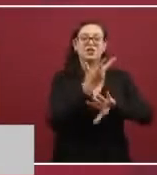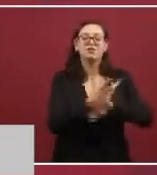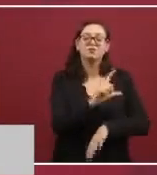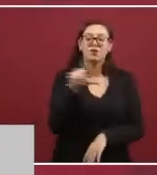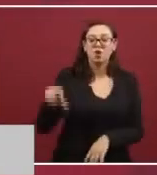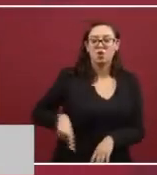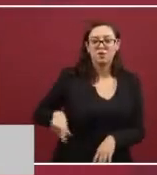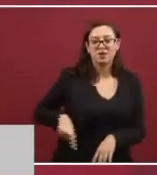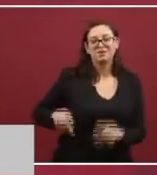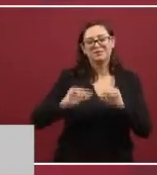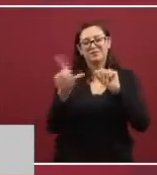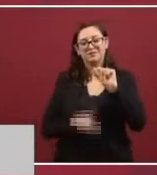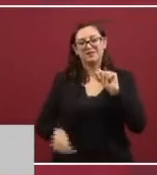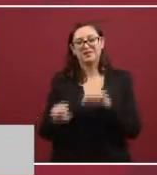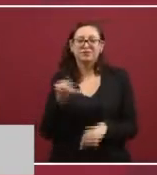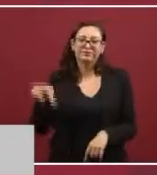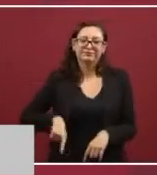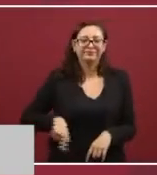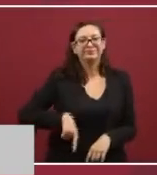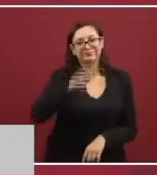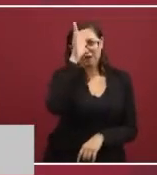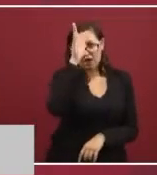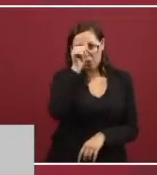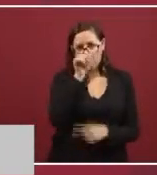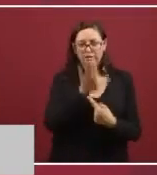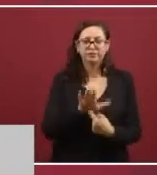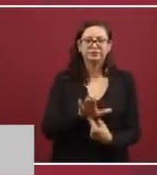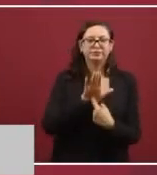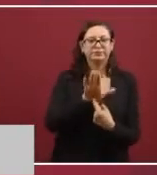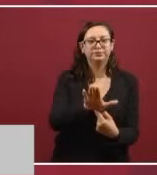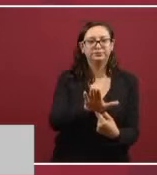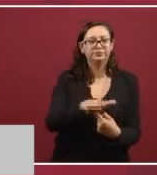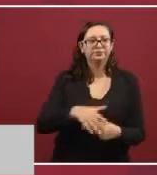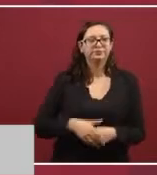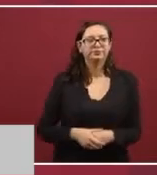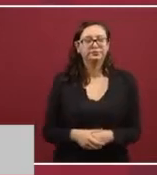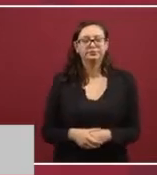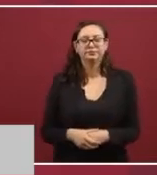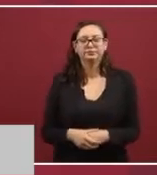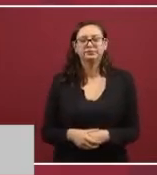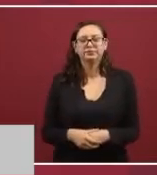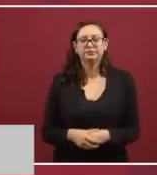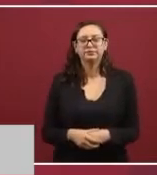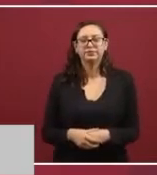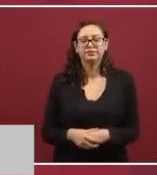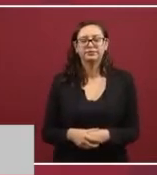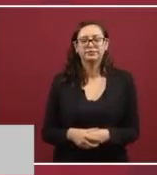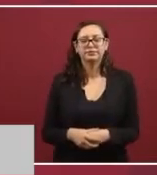Today the President reports on the agreement with the United States government it was a good agreement for Mexico